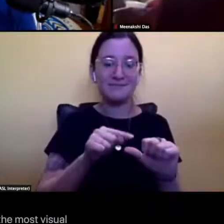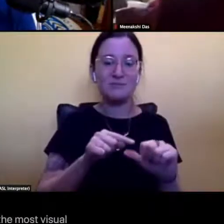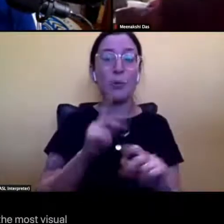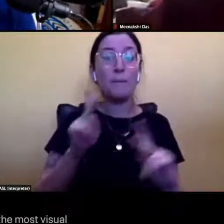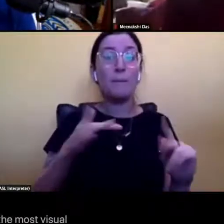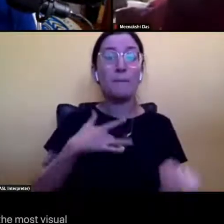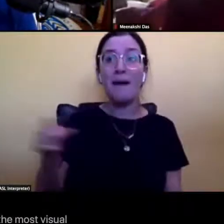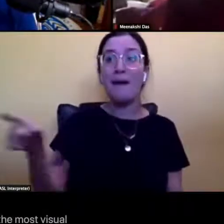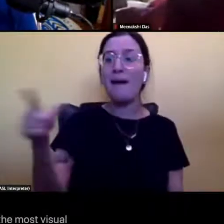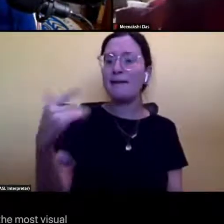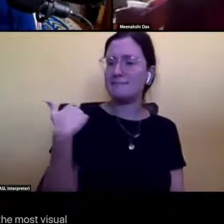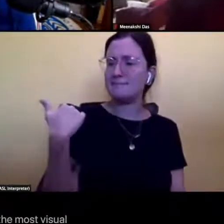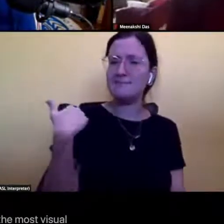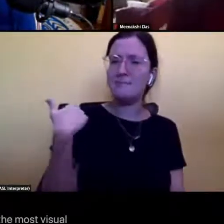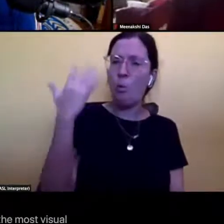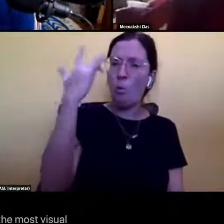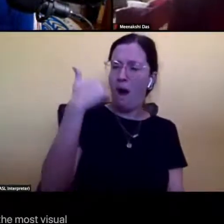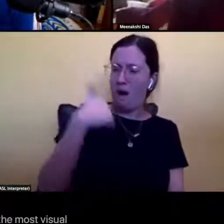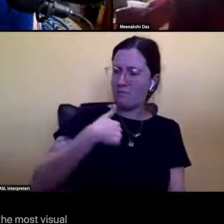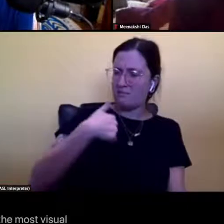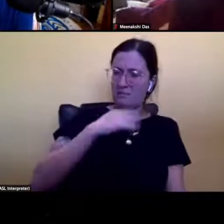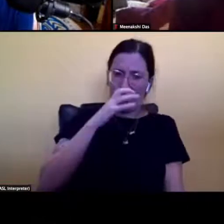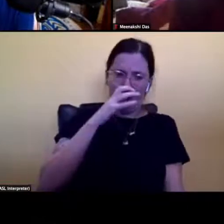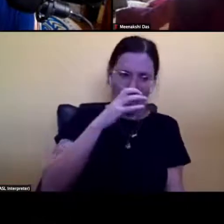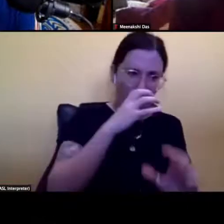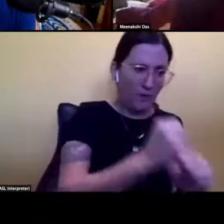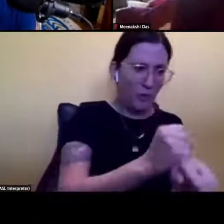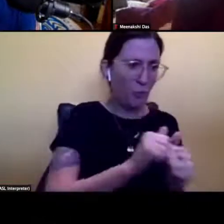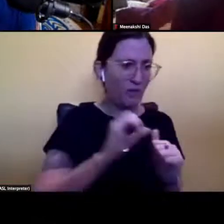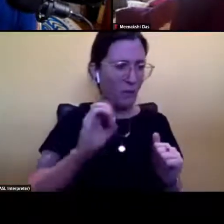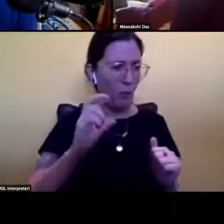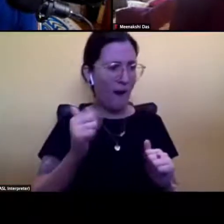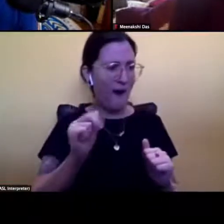what made you gravitate towards organic chemistry? I had a hard time answering that question until